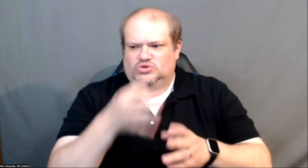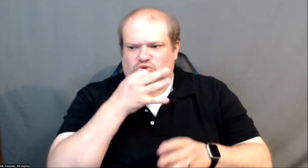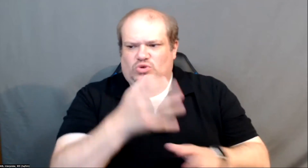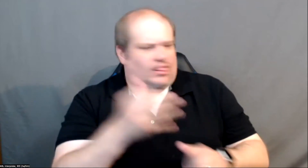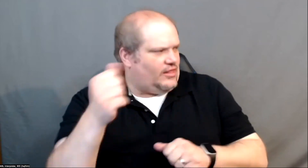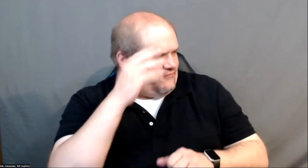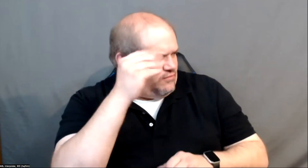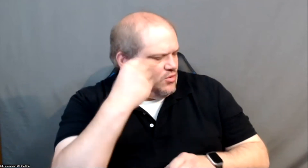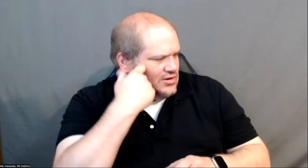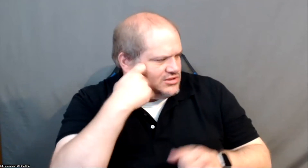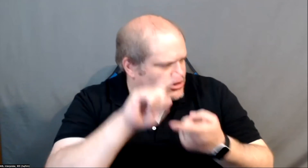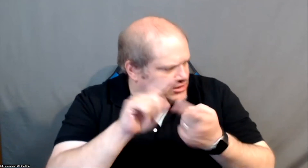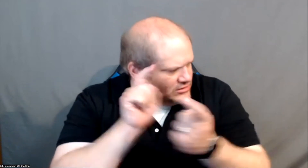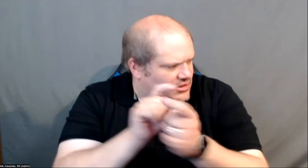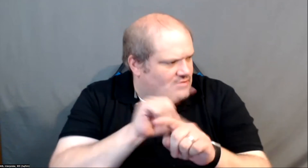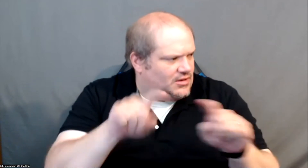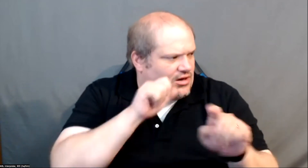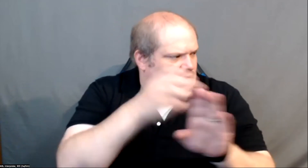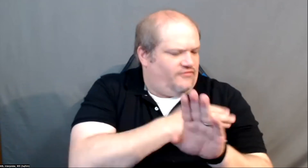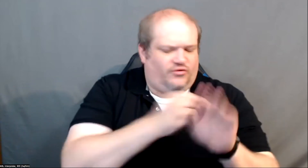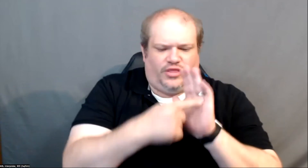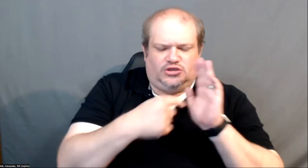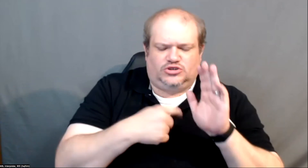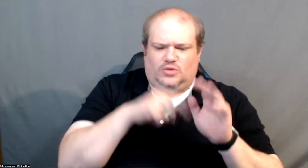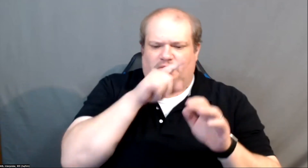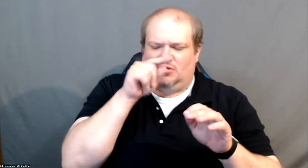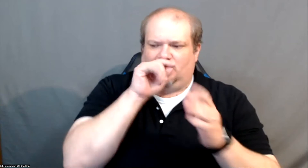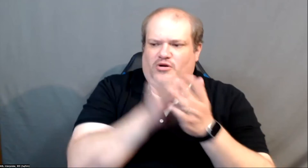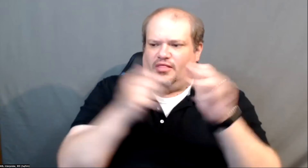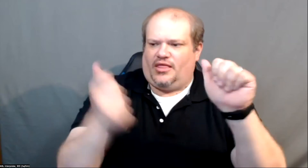just met, but not before they show me the birds they traced above their elbows,